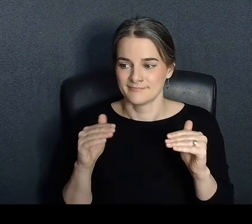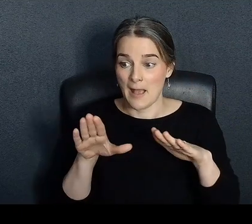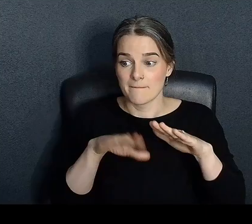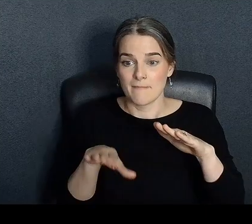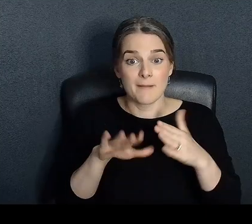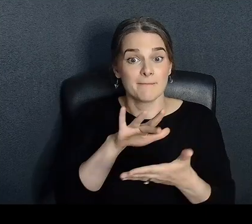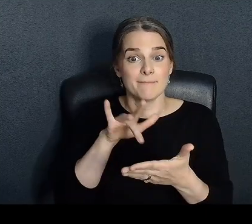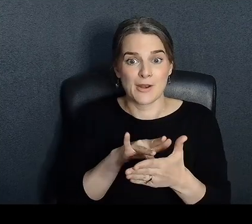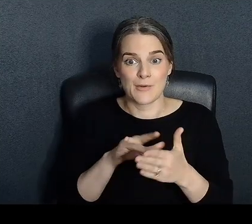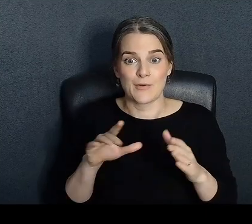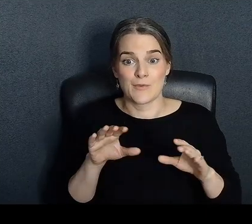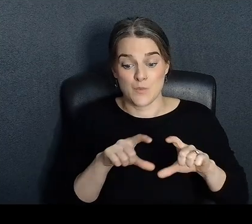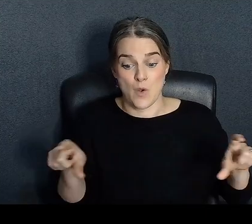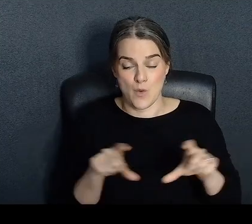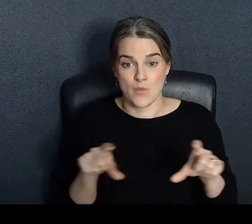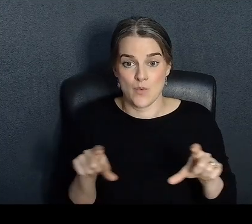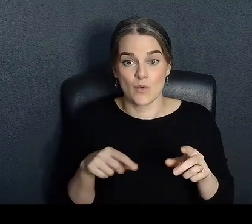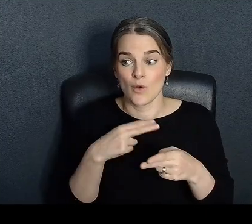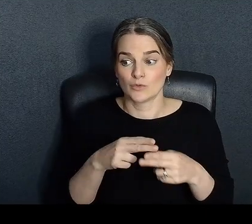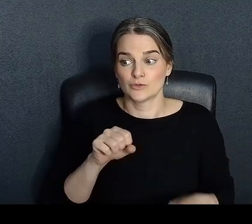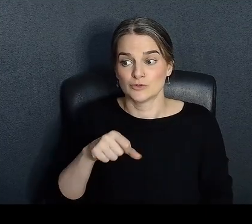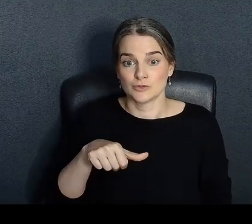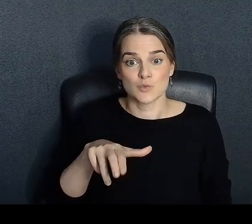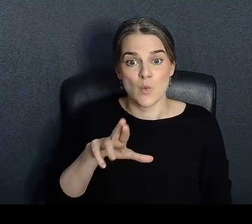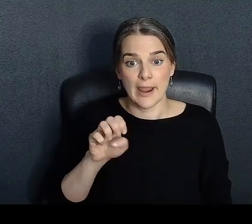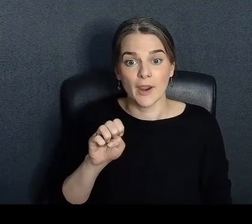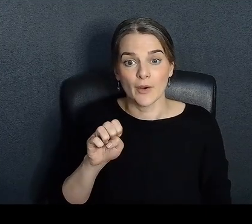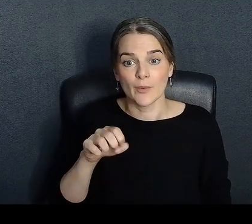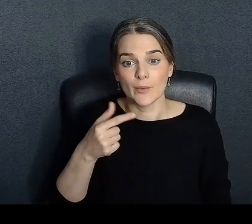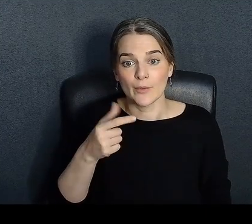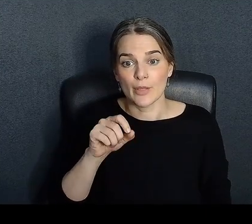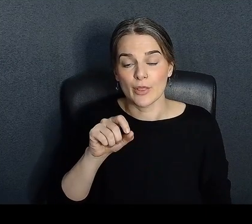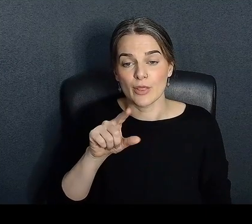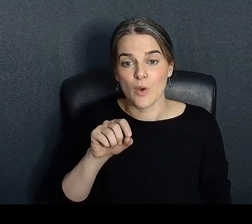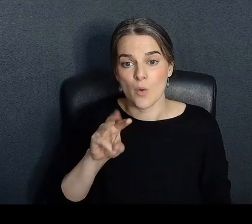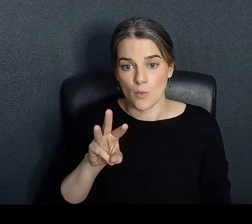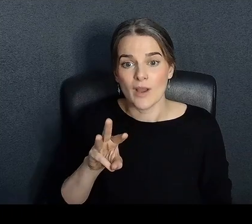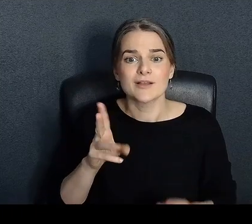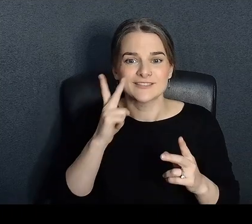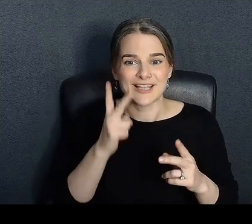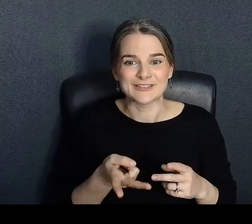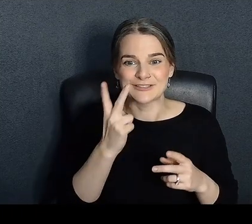And you'll see in the picture there are two squares and they glow.